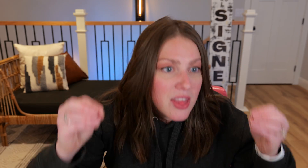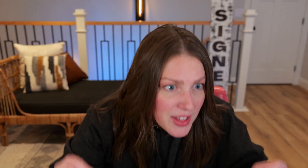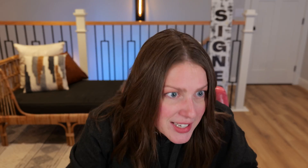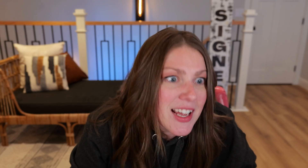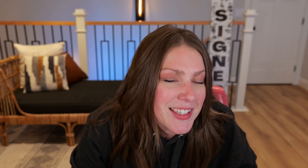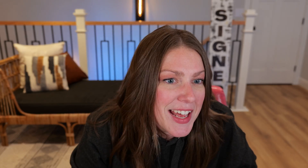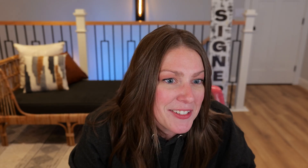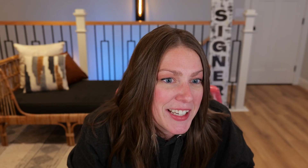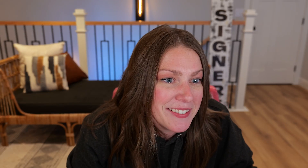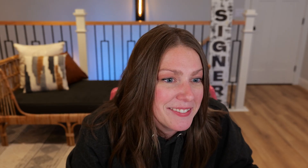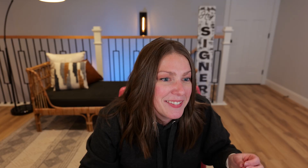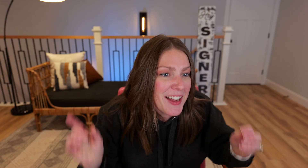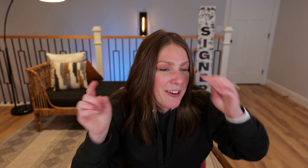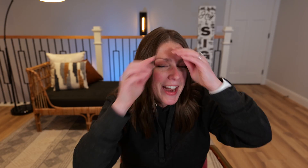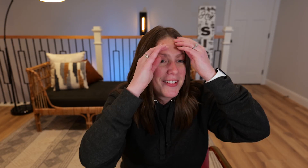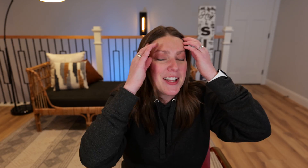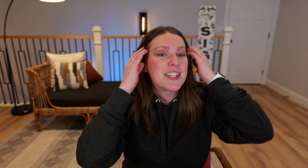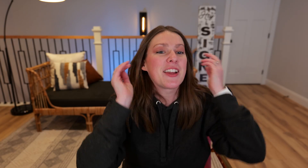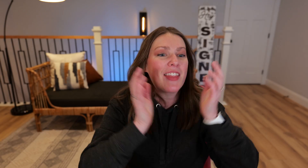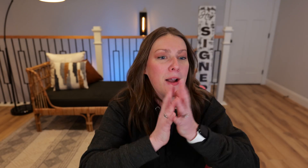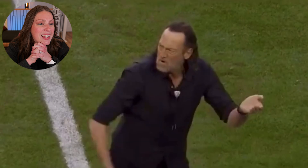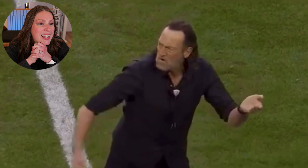the dust settling. All right. Let's look at that.